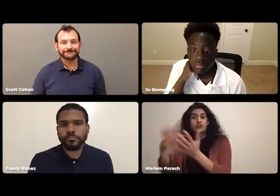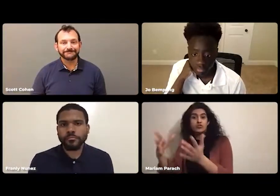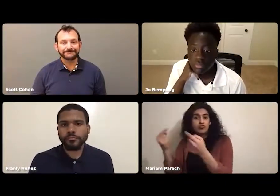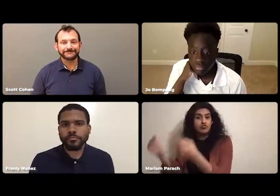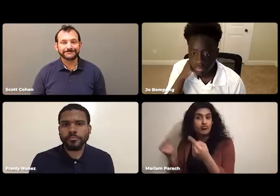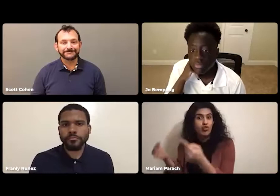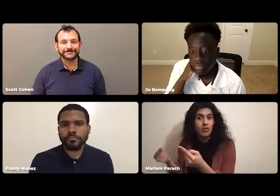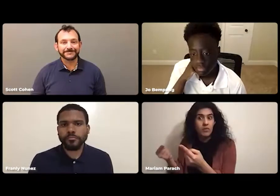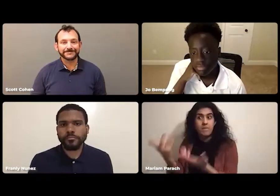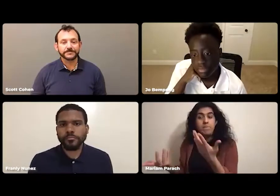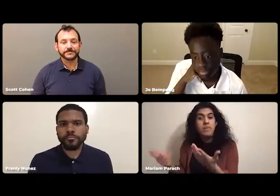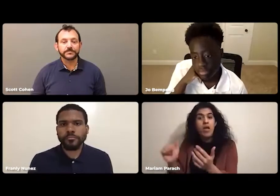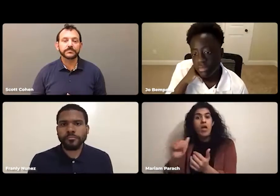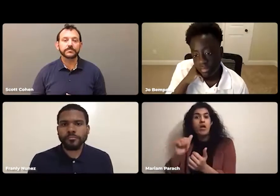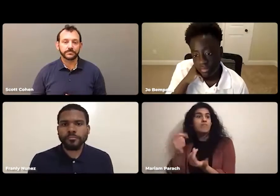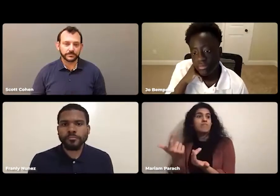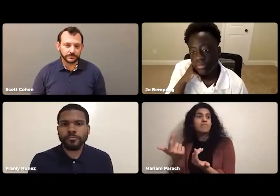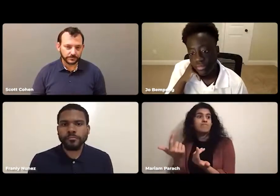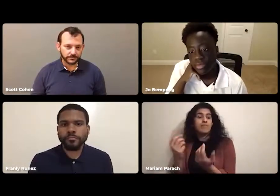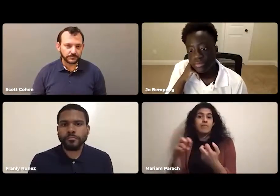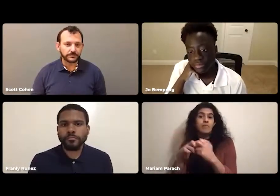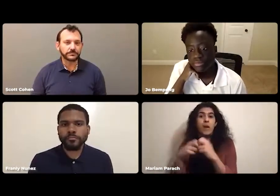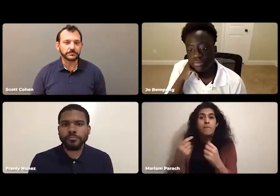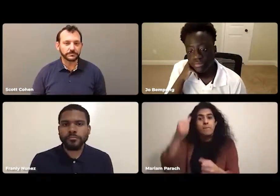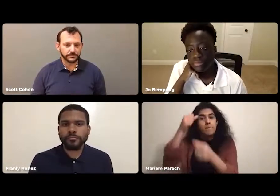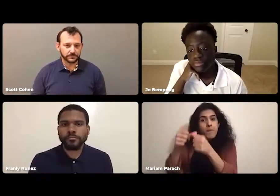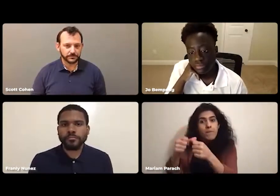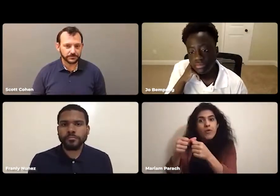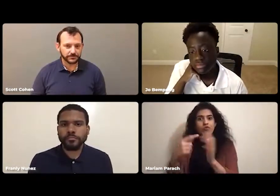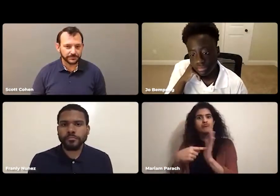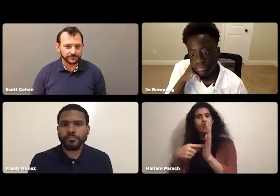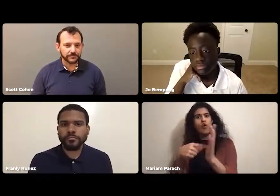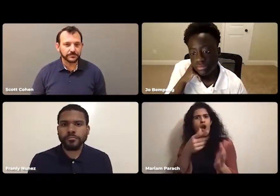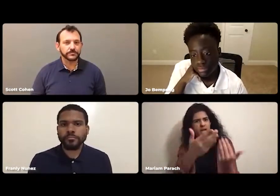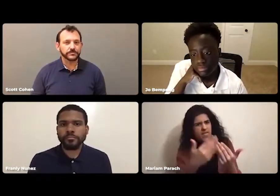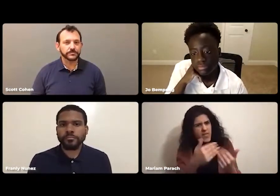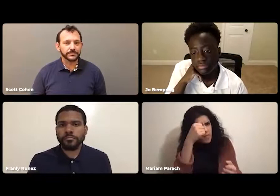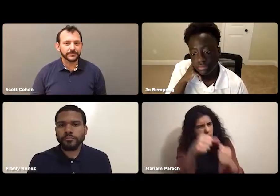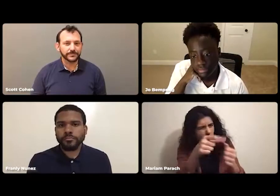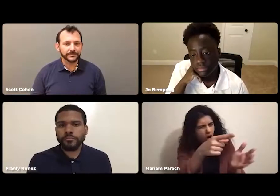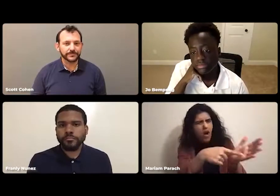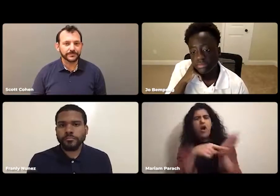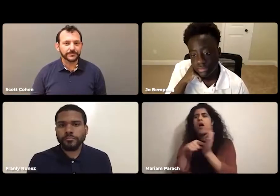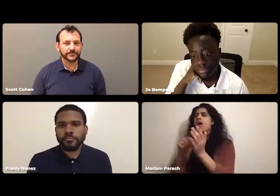Maybe they could take that learning engagement with me and use it with other students.